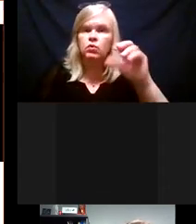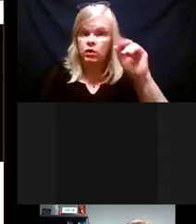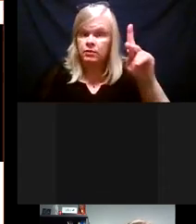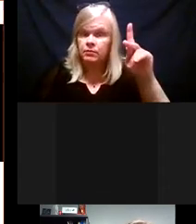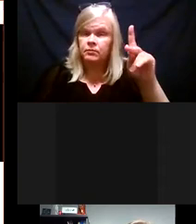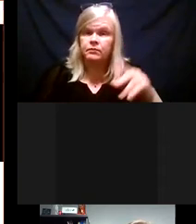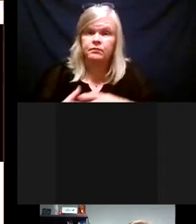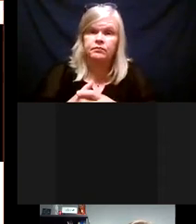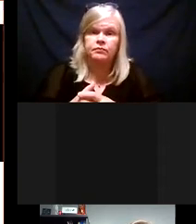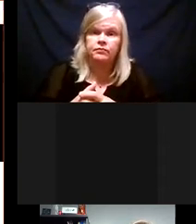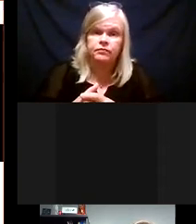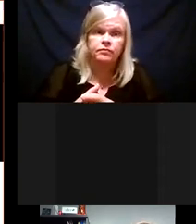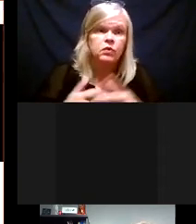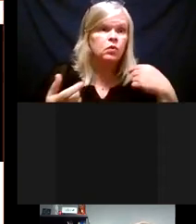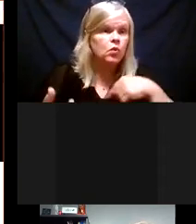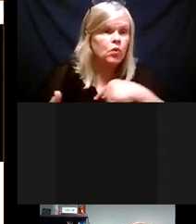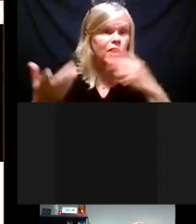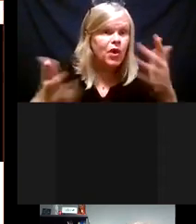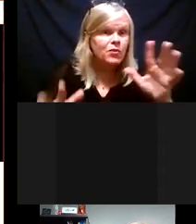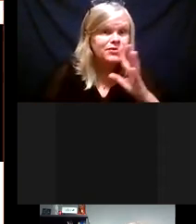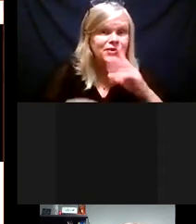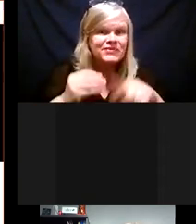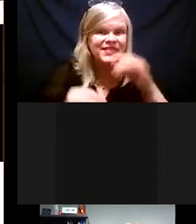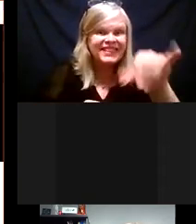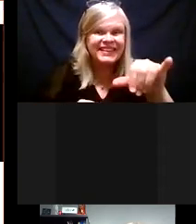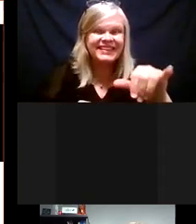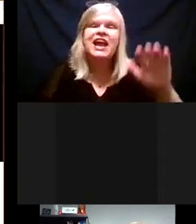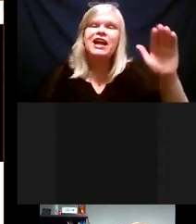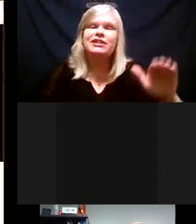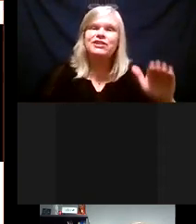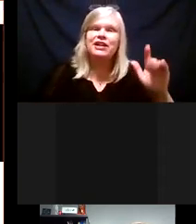WE TALKED ABOUT THIS, ABOUT A CHILD UNDERGOING A FORENSIC EXAM